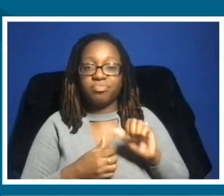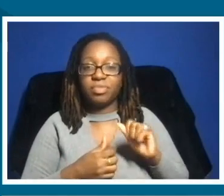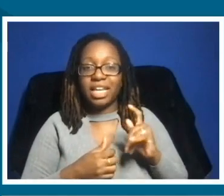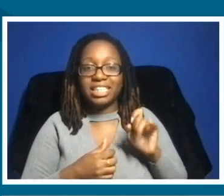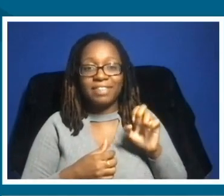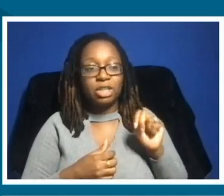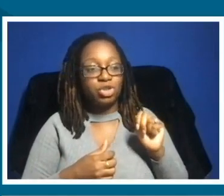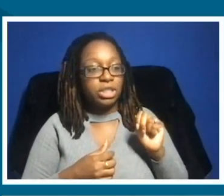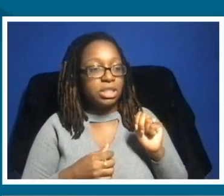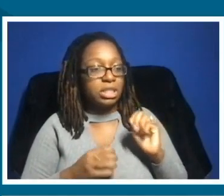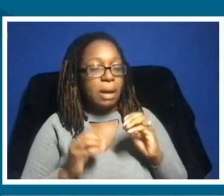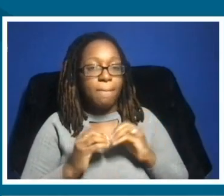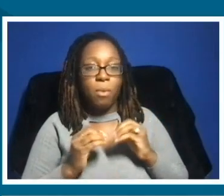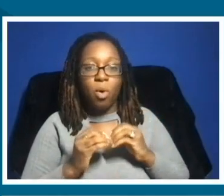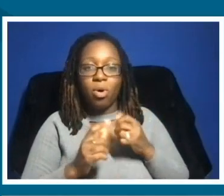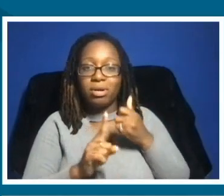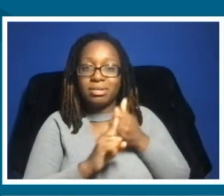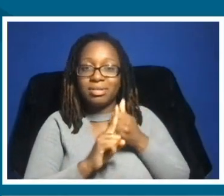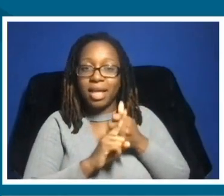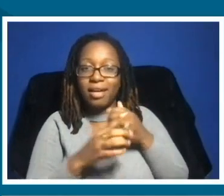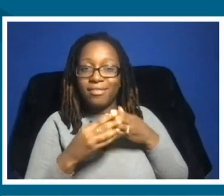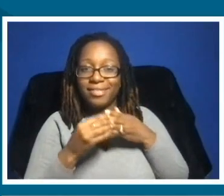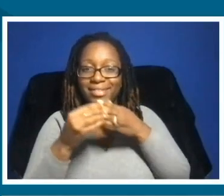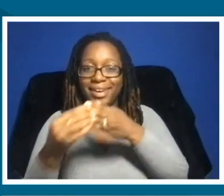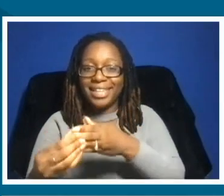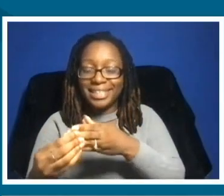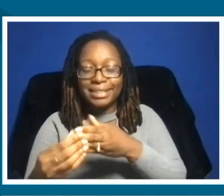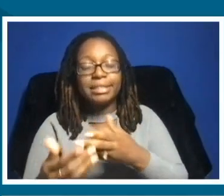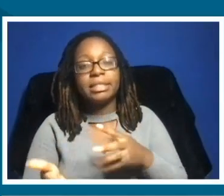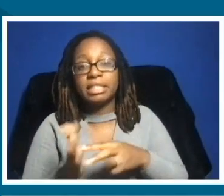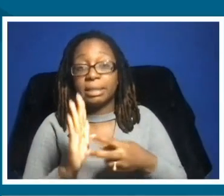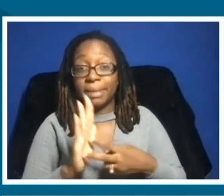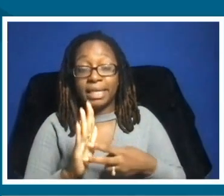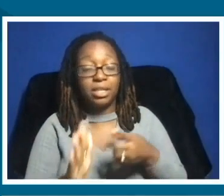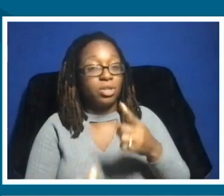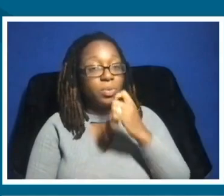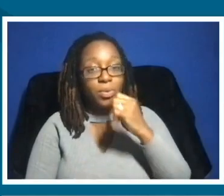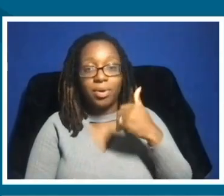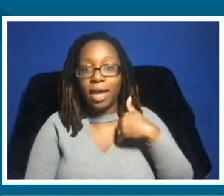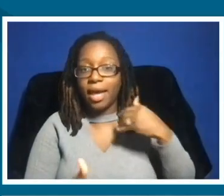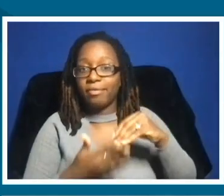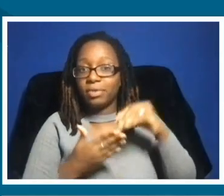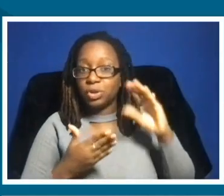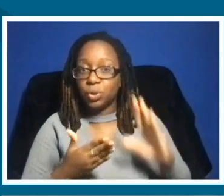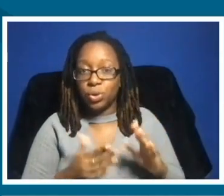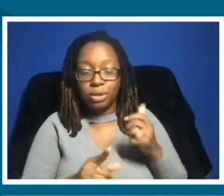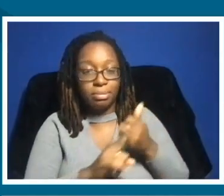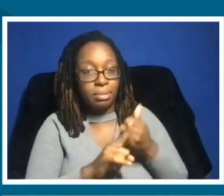self-guided as we say in the museum world where you wouldn't have students